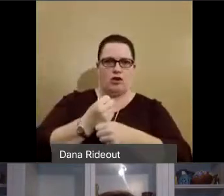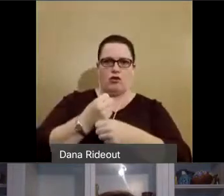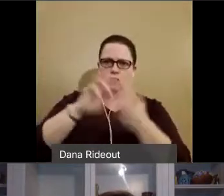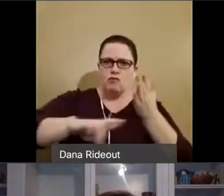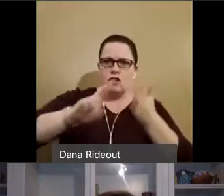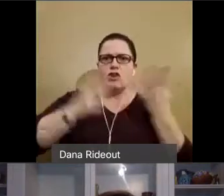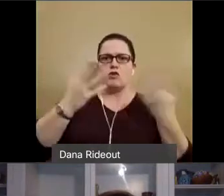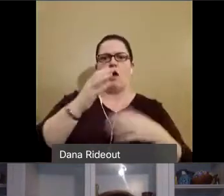I. V. and AIDS.